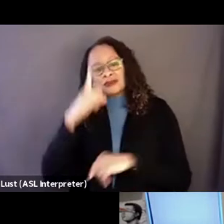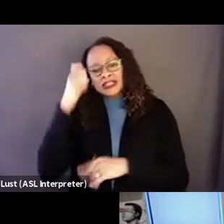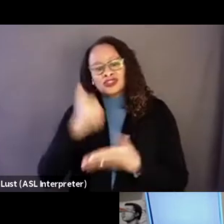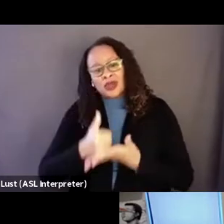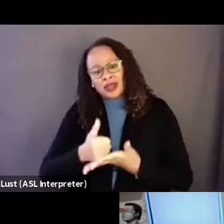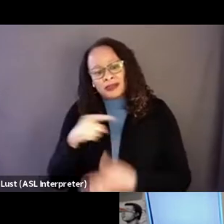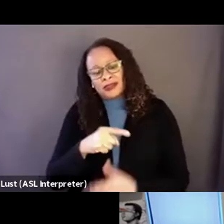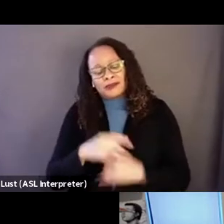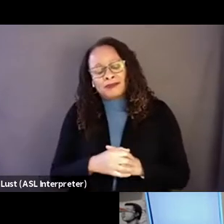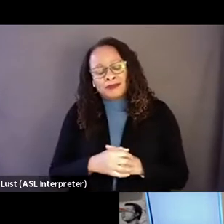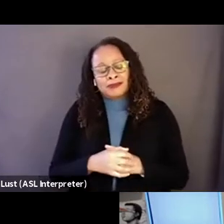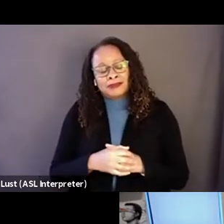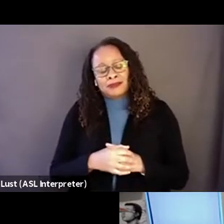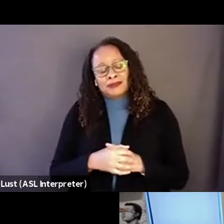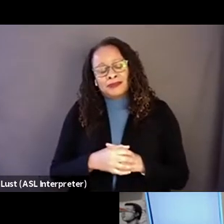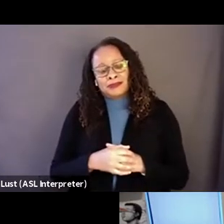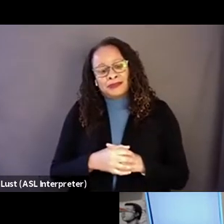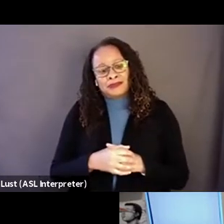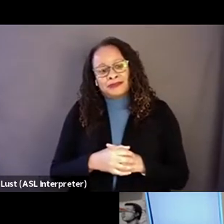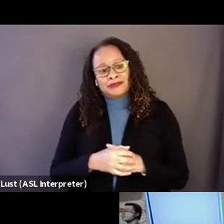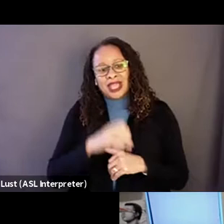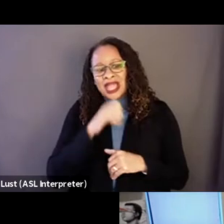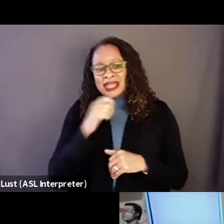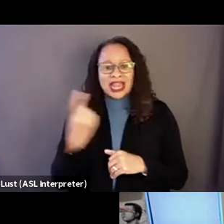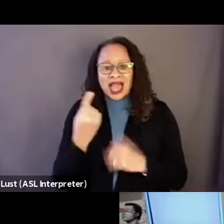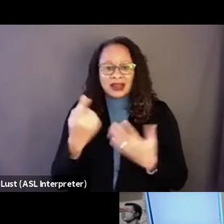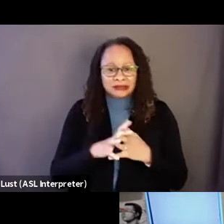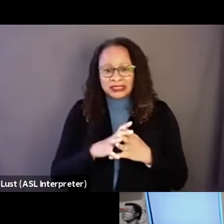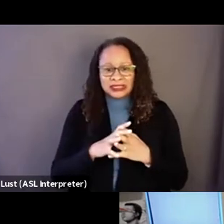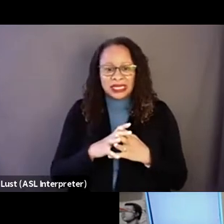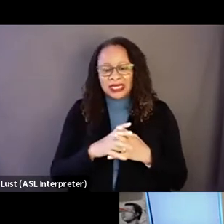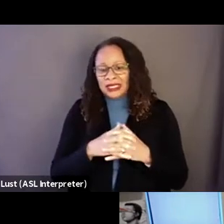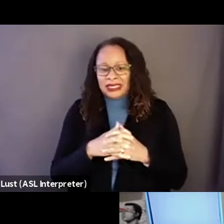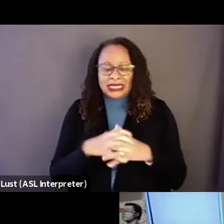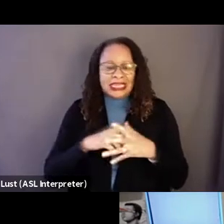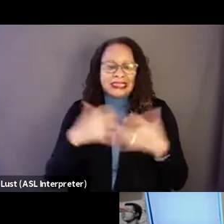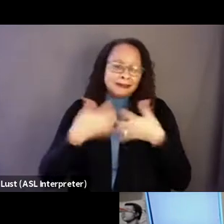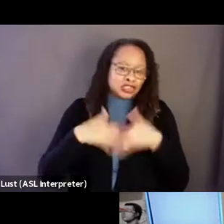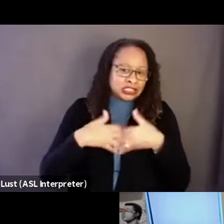and not just being kind of churned in the capitalist machine that we live in?